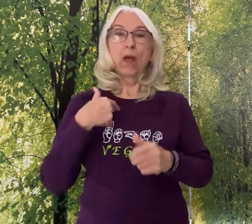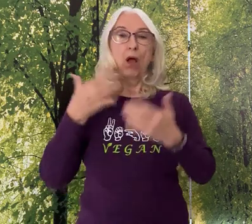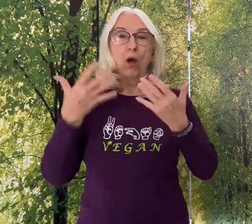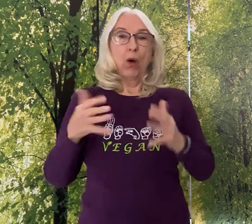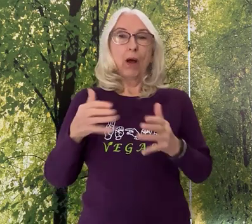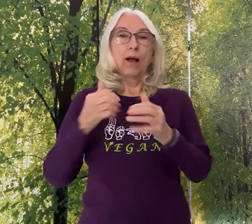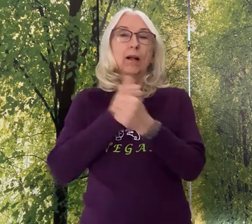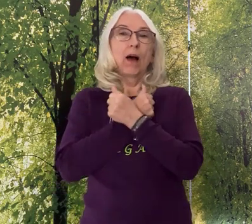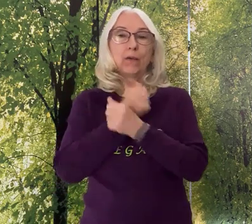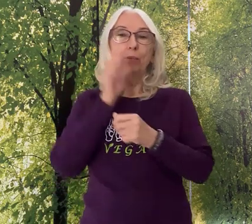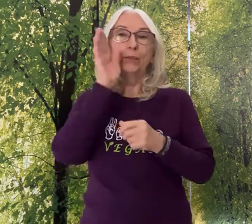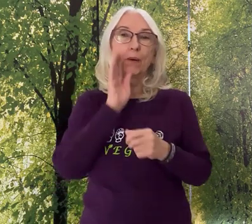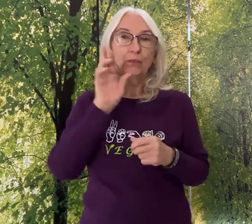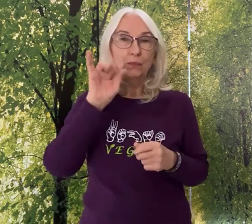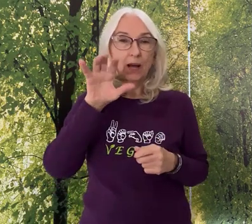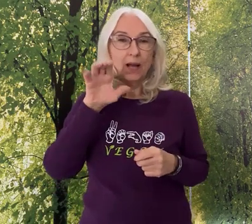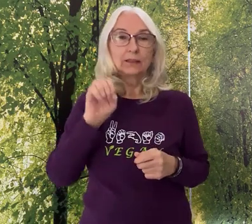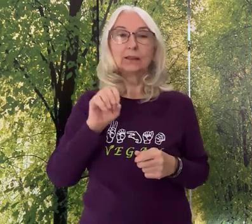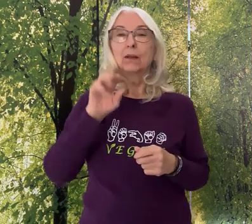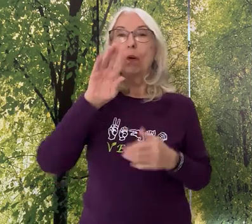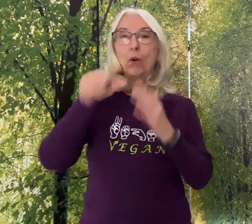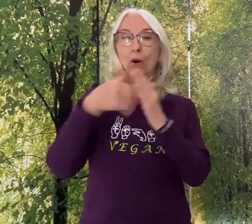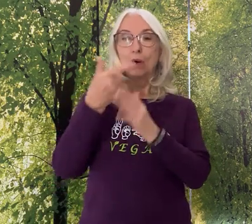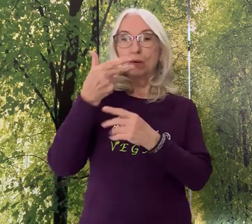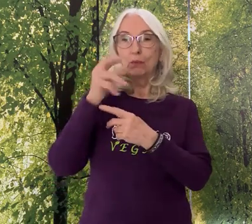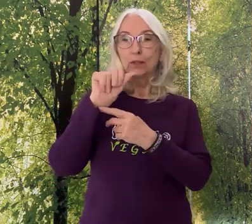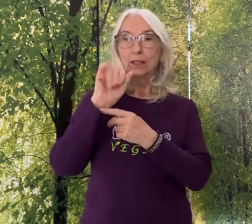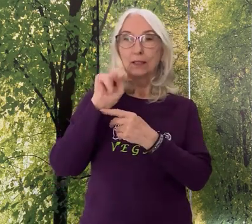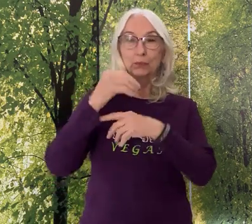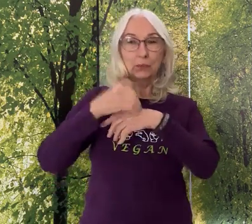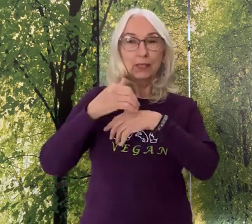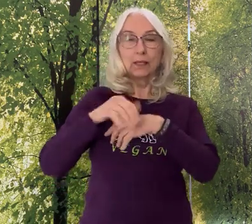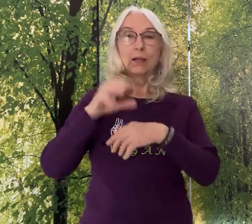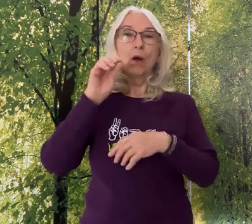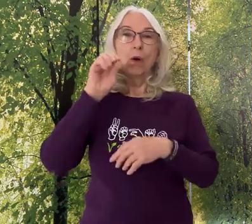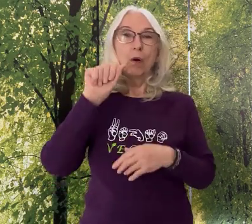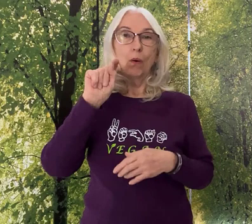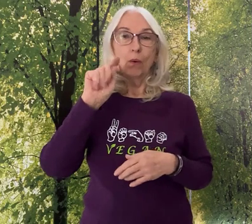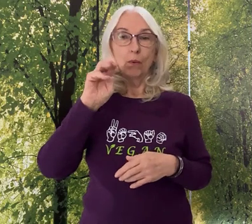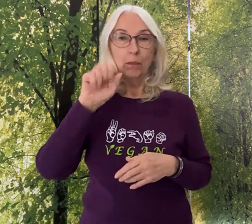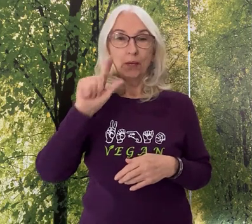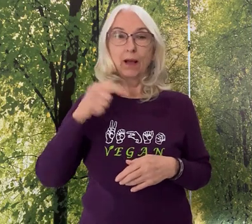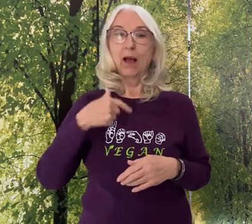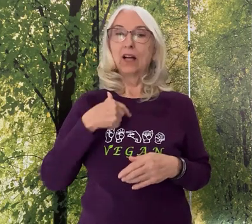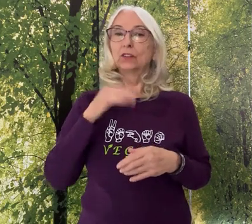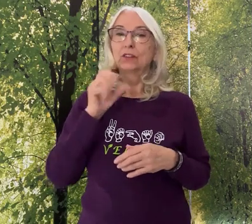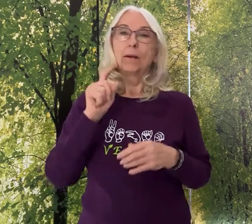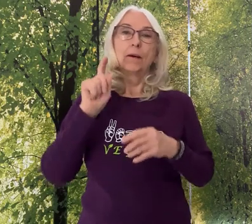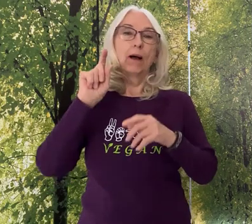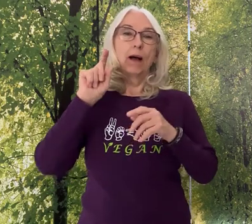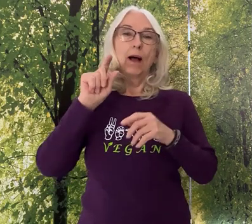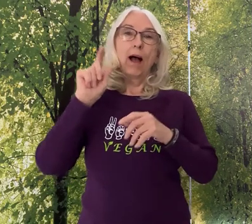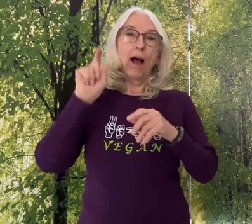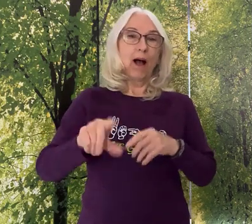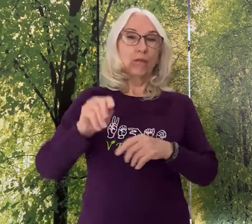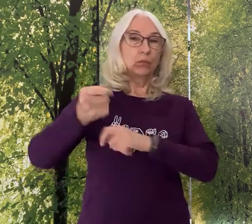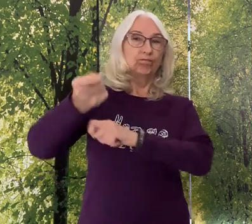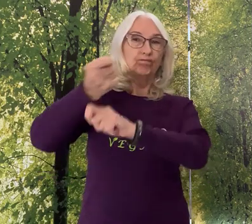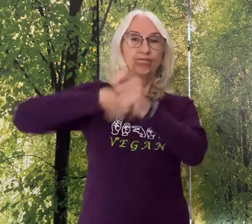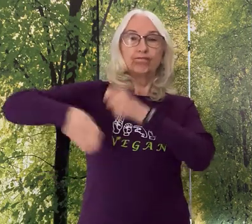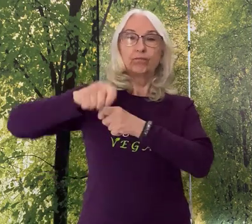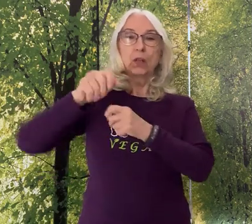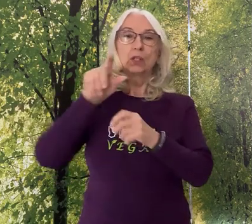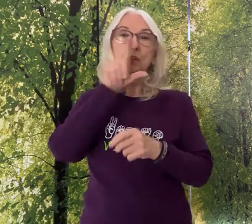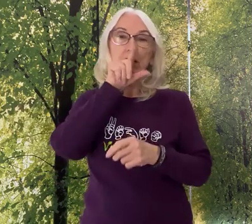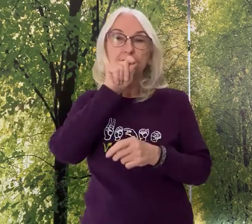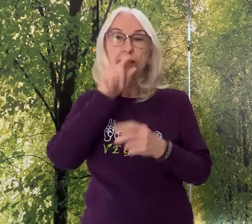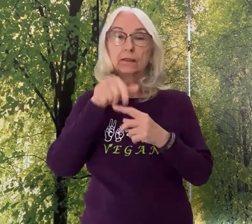I already loved brown rice, whole grain bread, and oatmeal; I just had to replace the chicken,